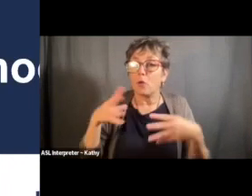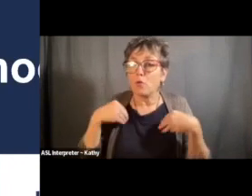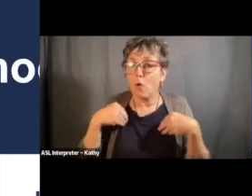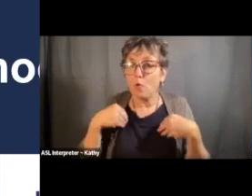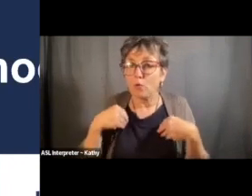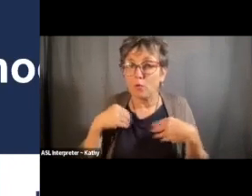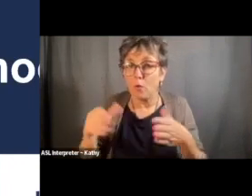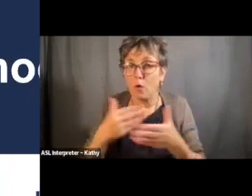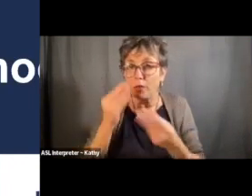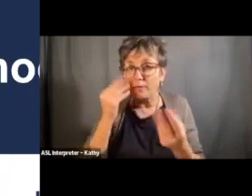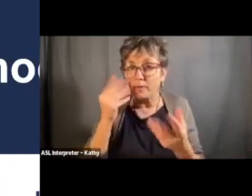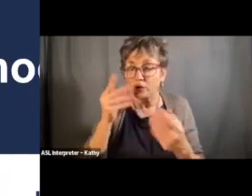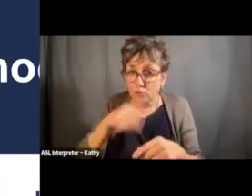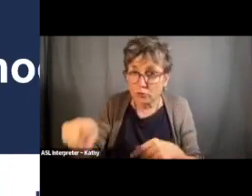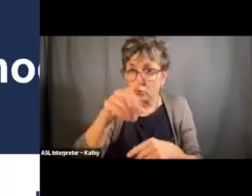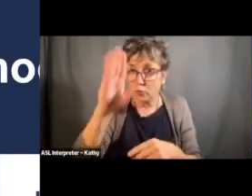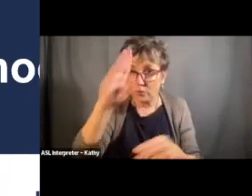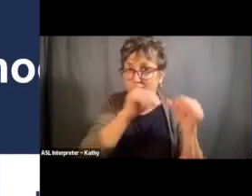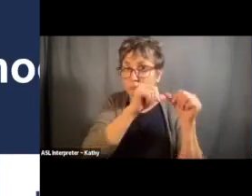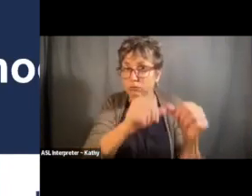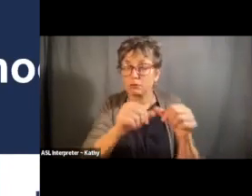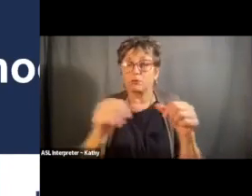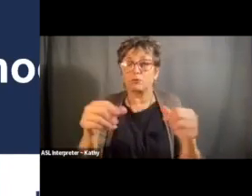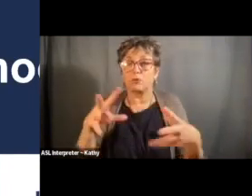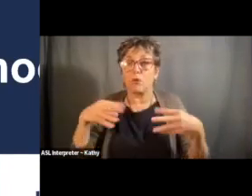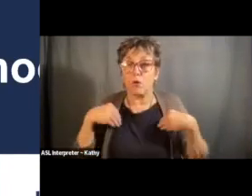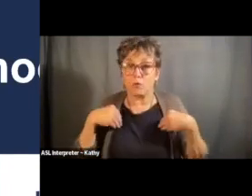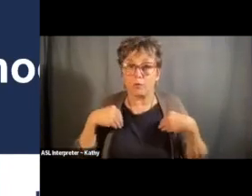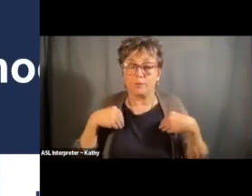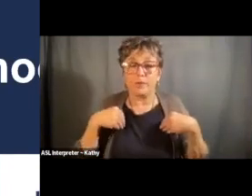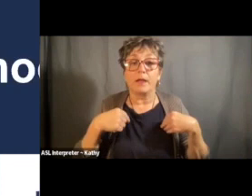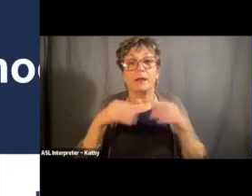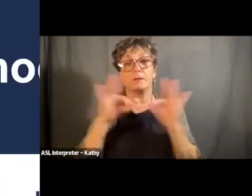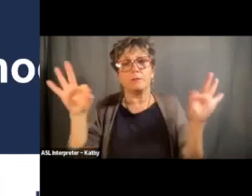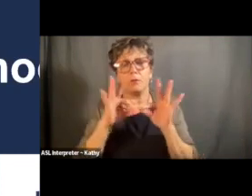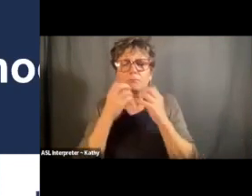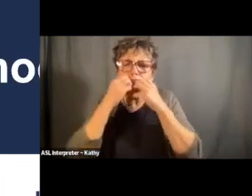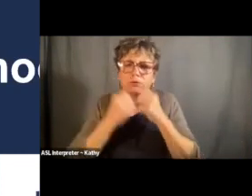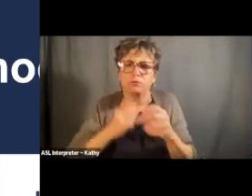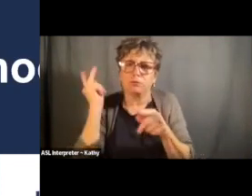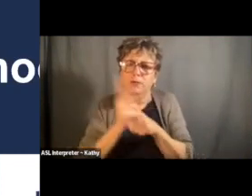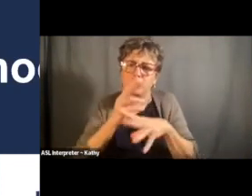security and privacy; that there are no costs to your organizations and there are no costs